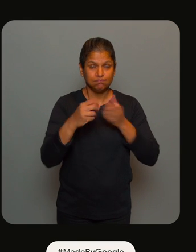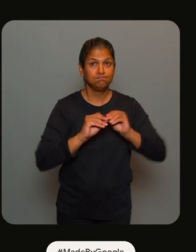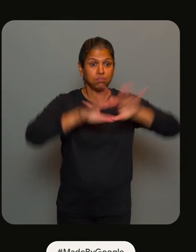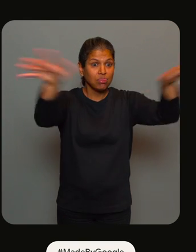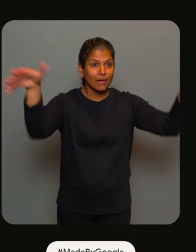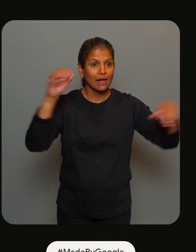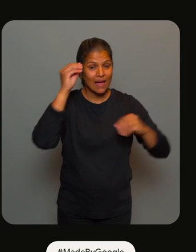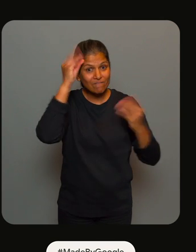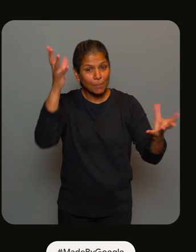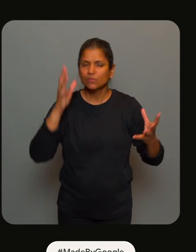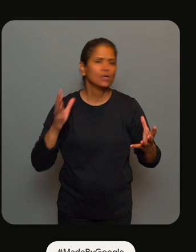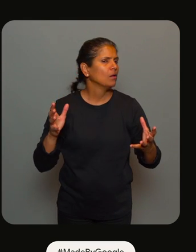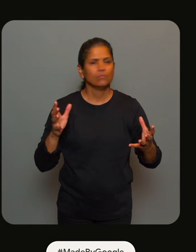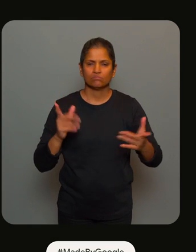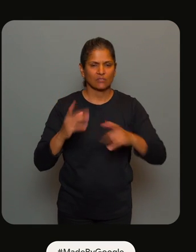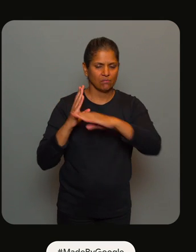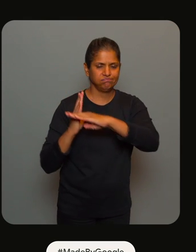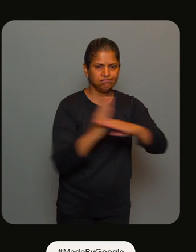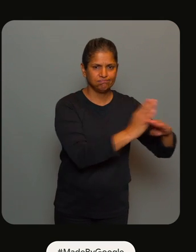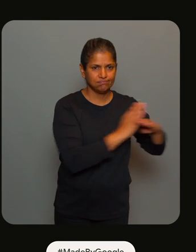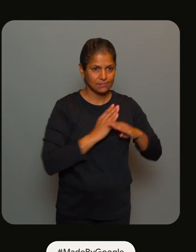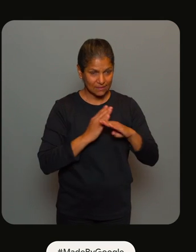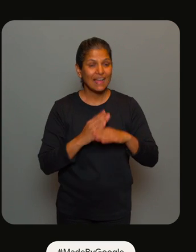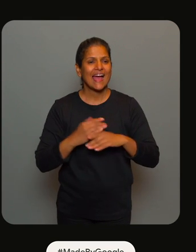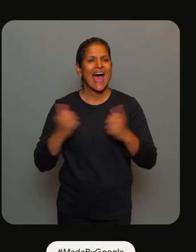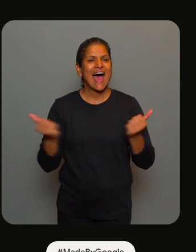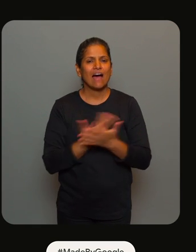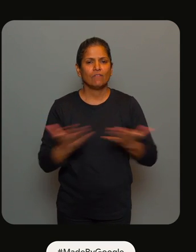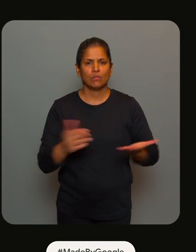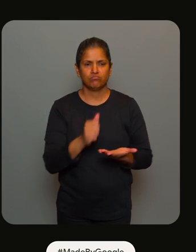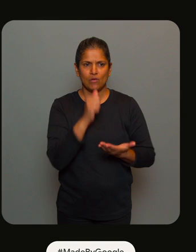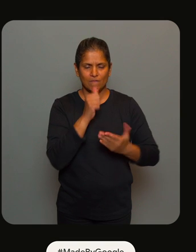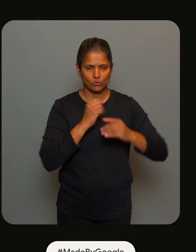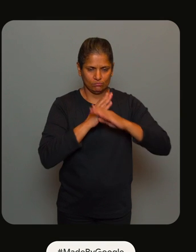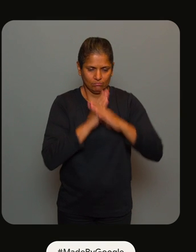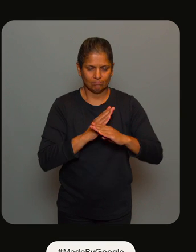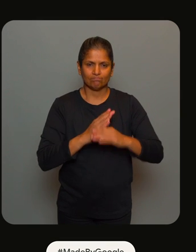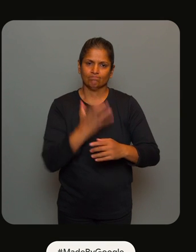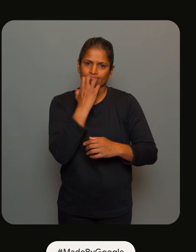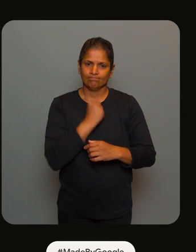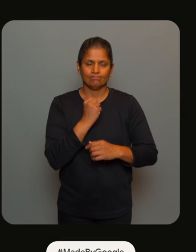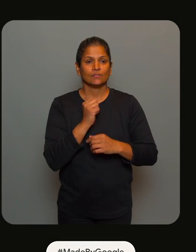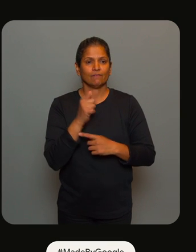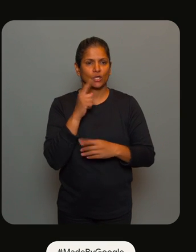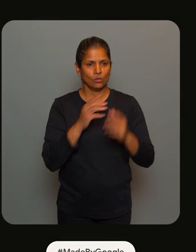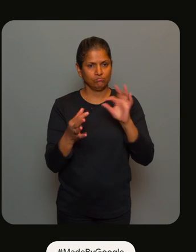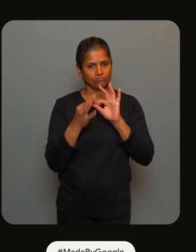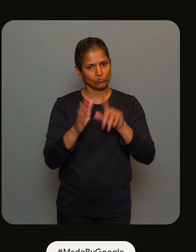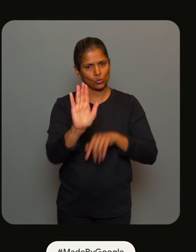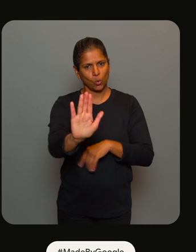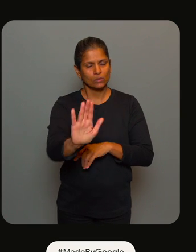online activity stays private to you. Later this year, Pixel 7 and Pixel 7 Pro will be the first